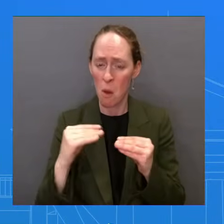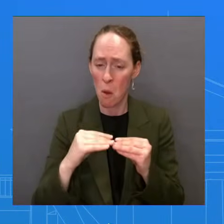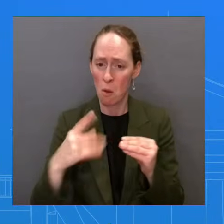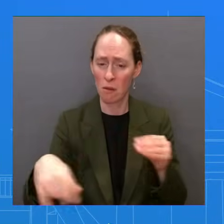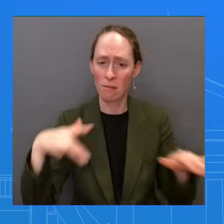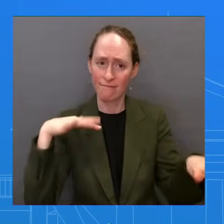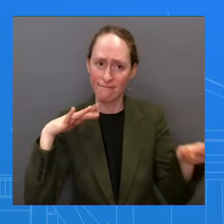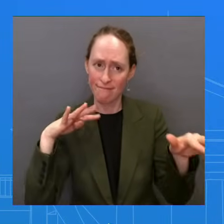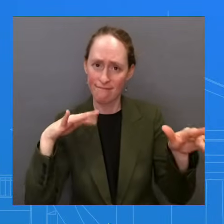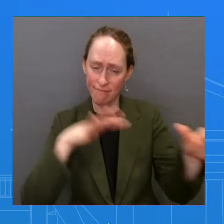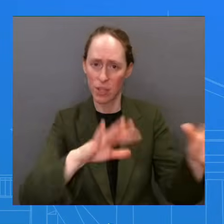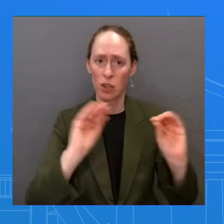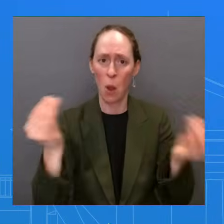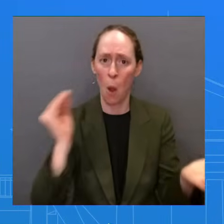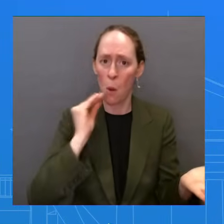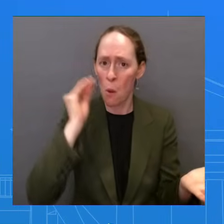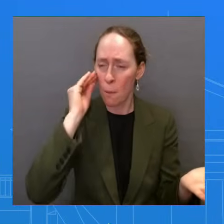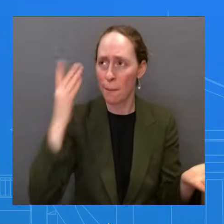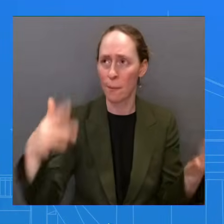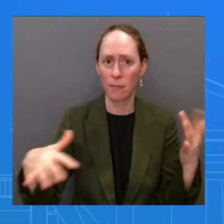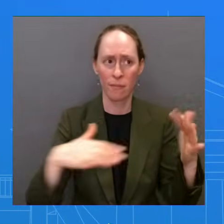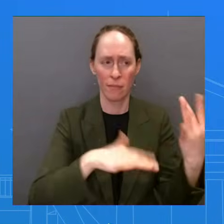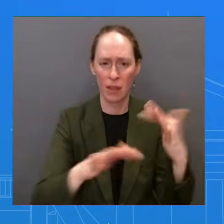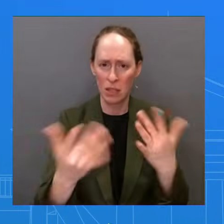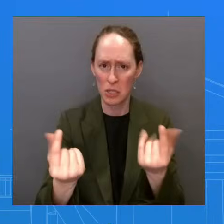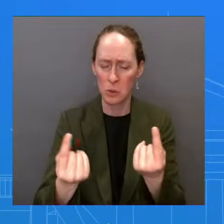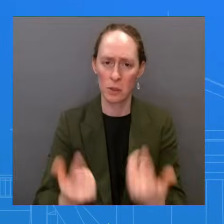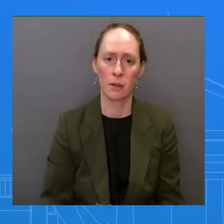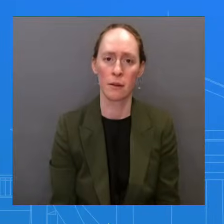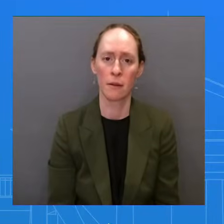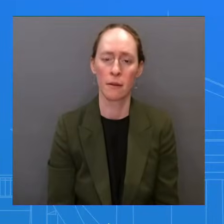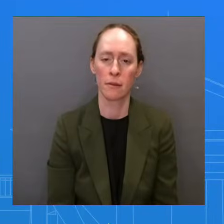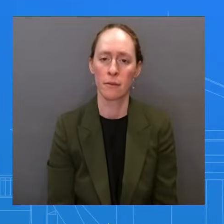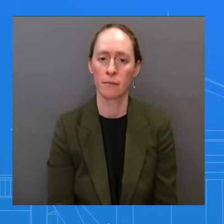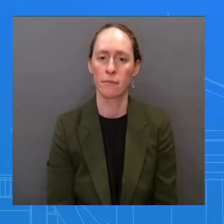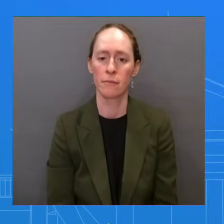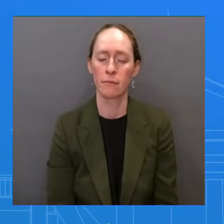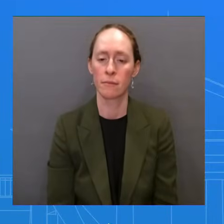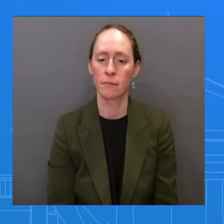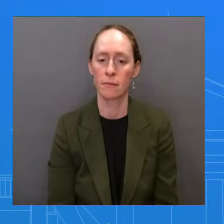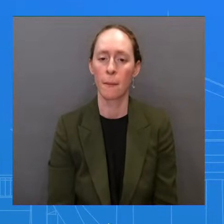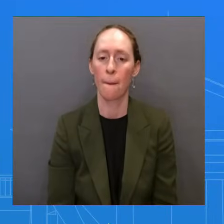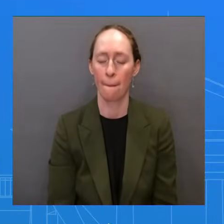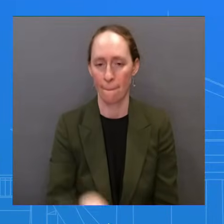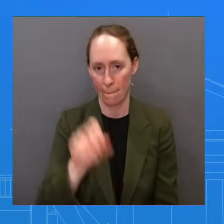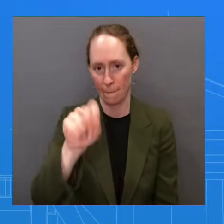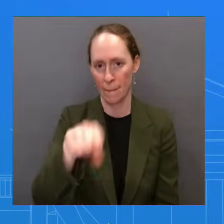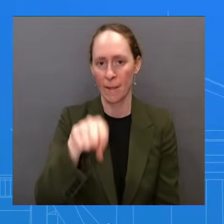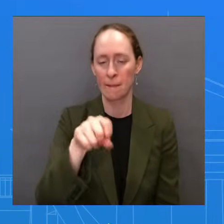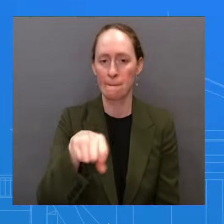about the unfolding humanitarian situation in Sudan, including rapidly deteriorating humanitarian condition.